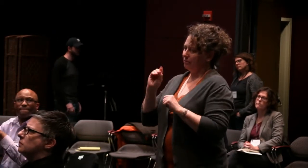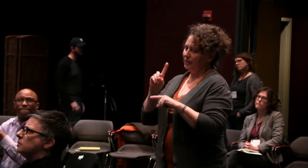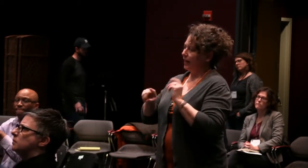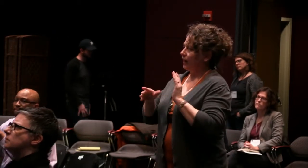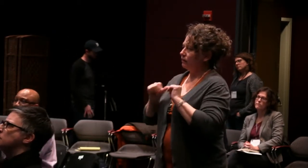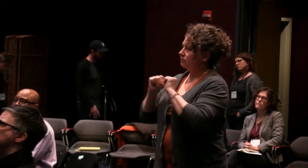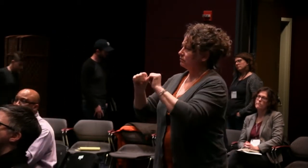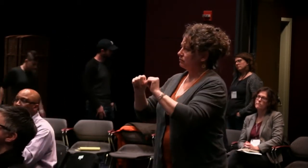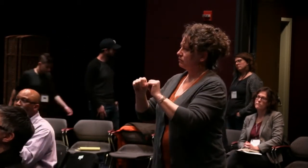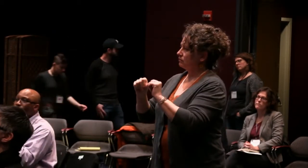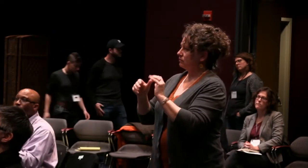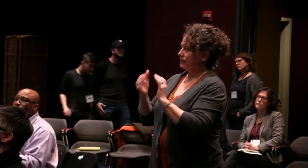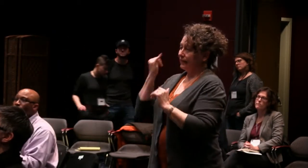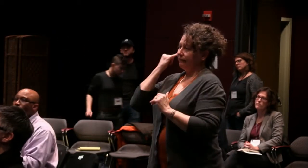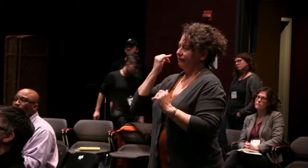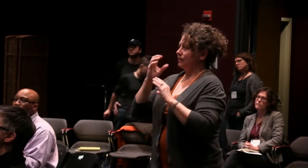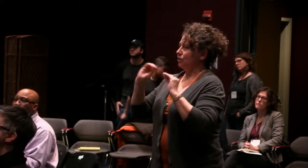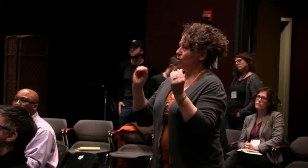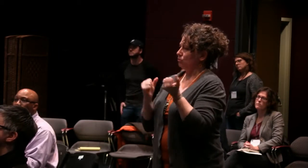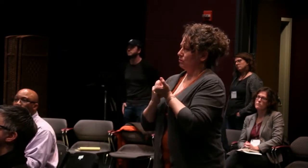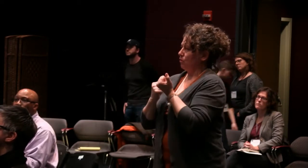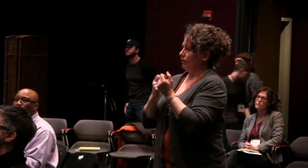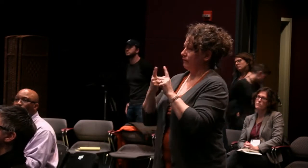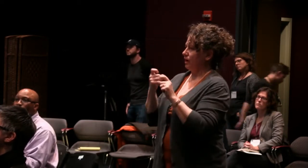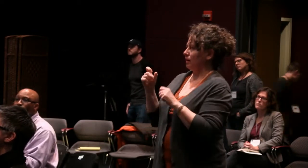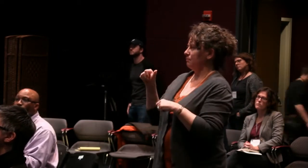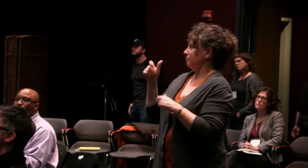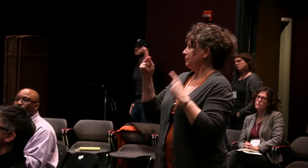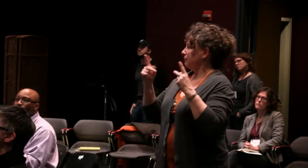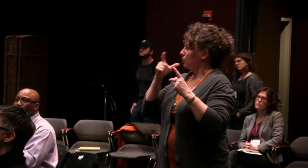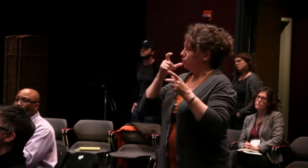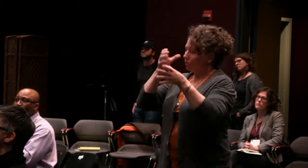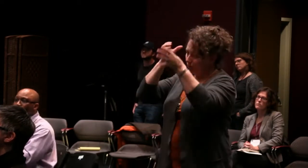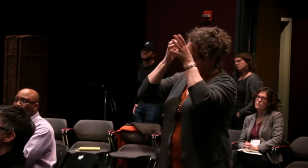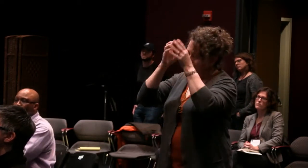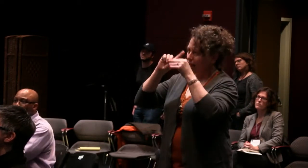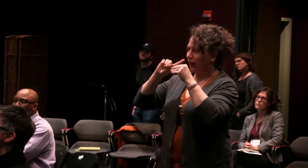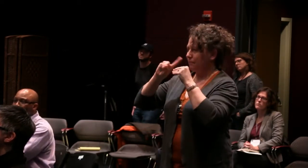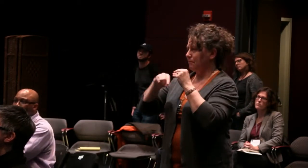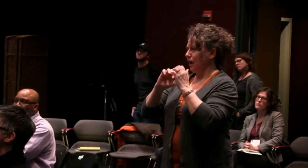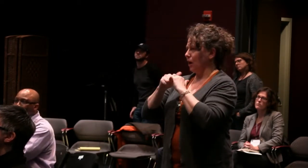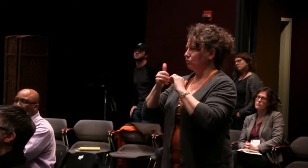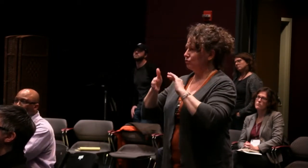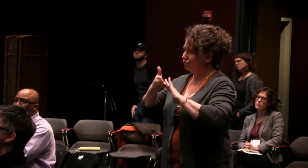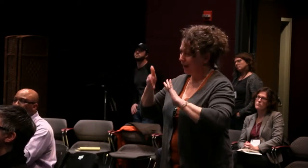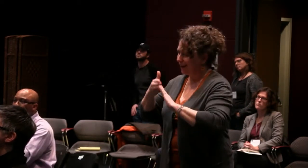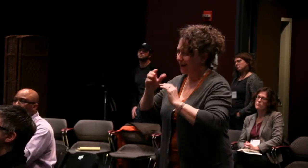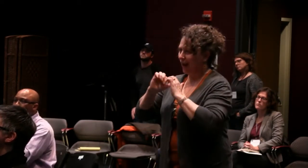You have a small theater company that you want to sustain. You need support from people who have a lot of knowledge